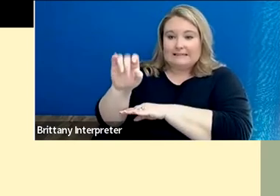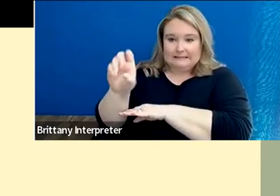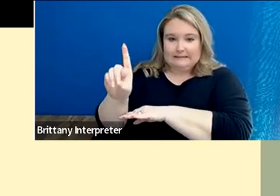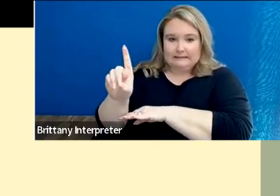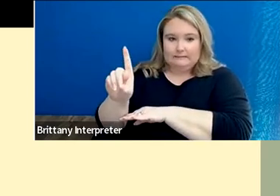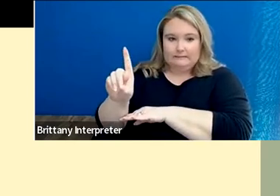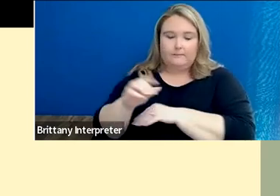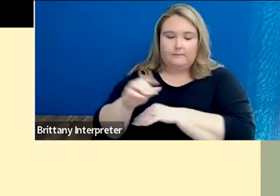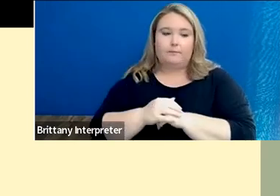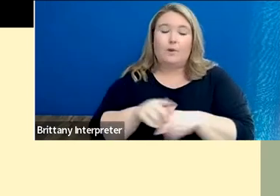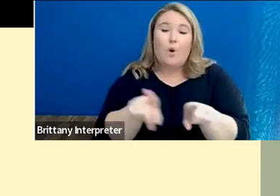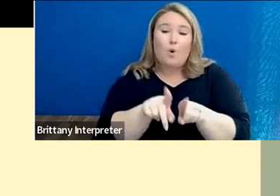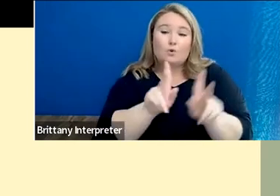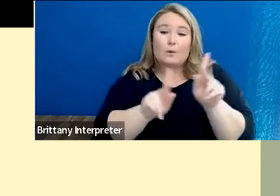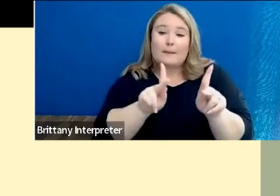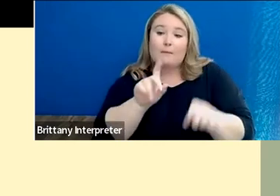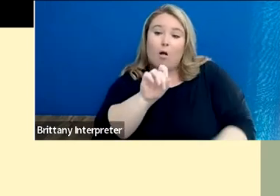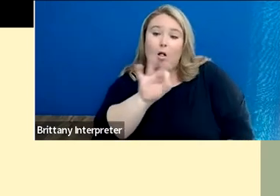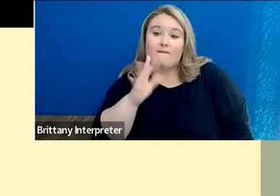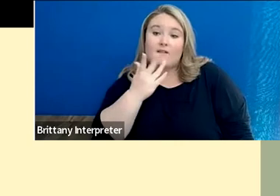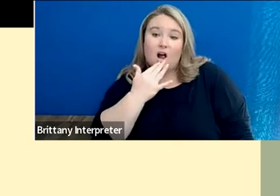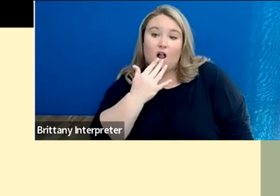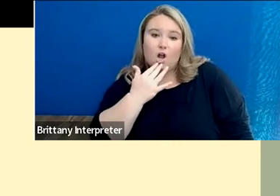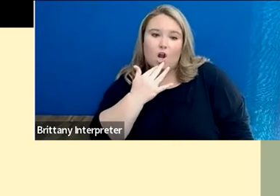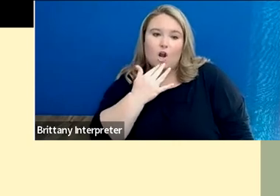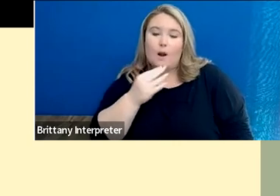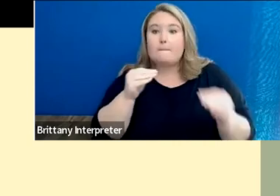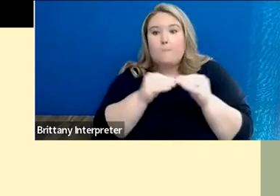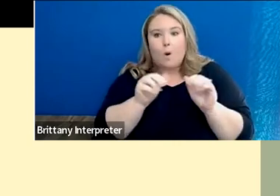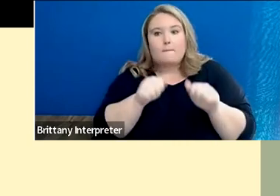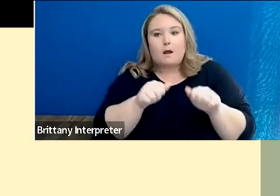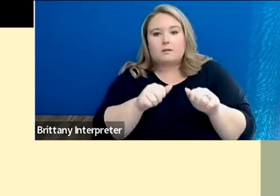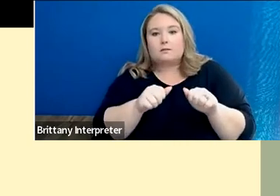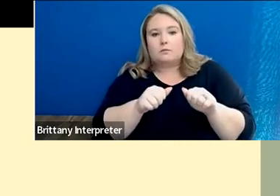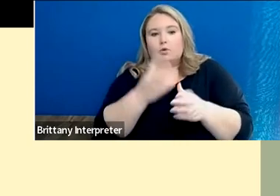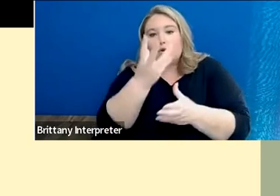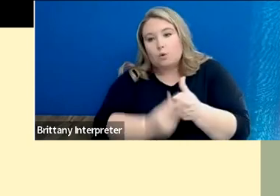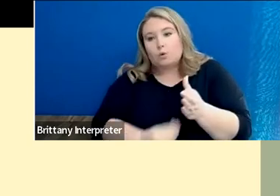and they're more vulnerable to losing their housing. Now, Zaina is gonna go into more detail